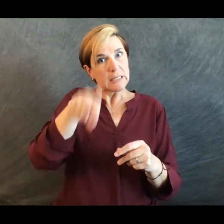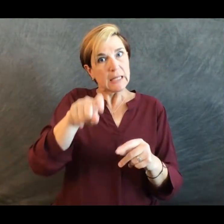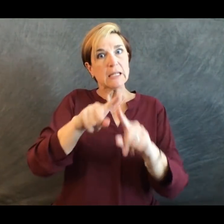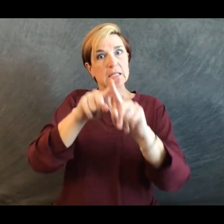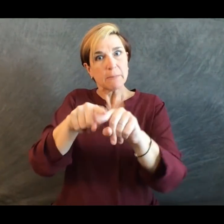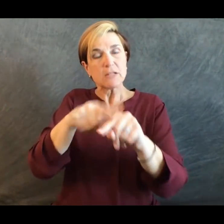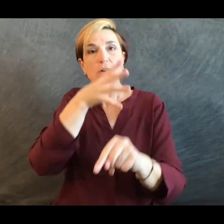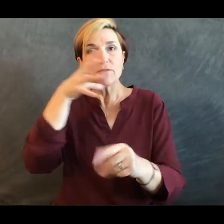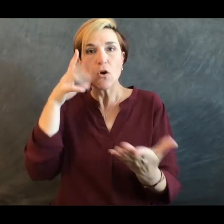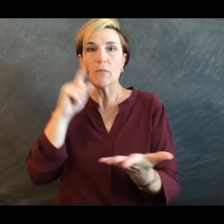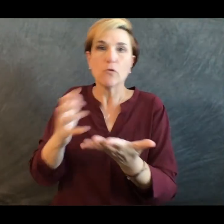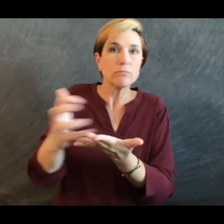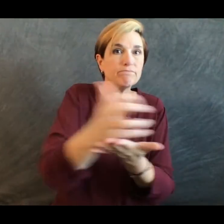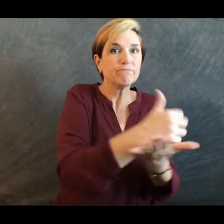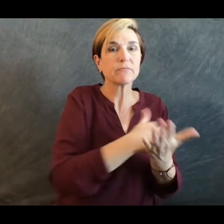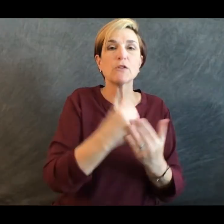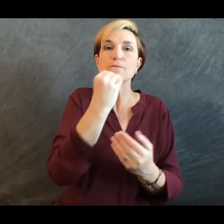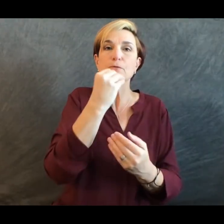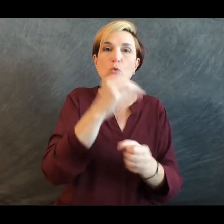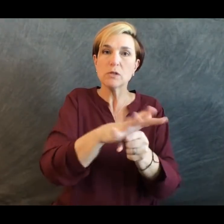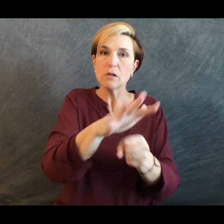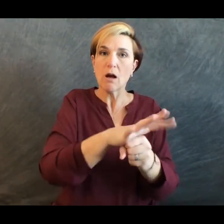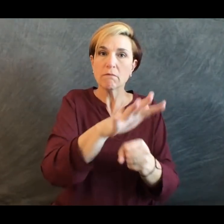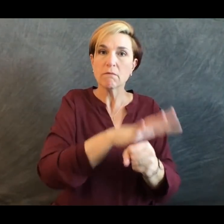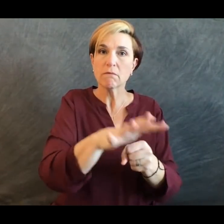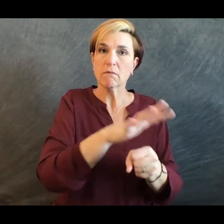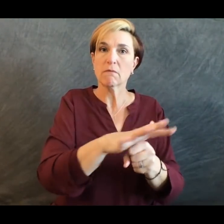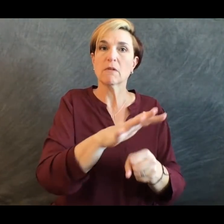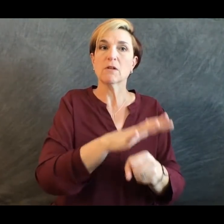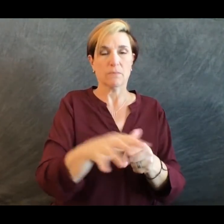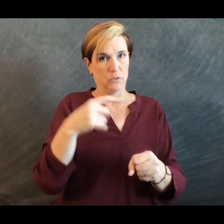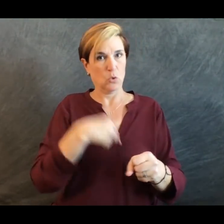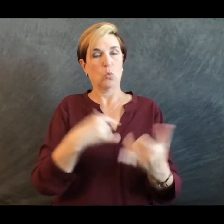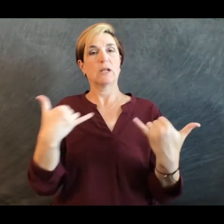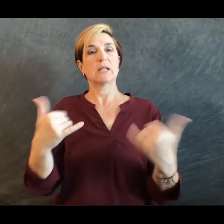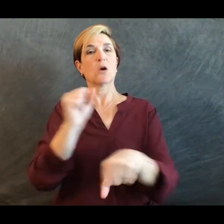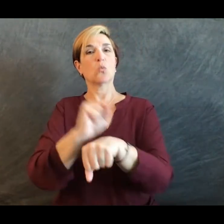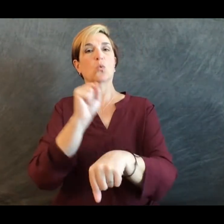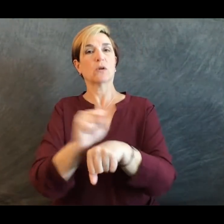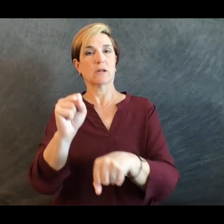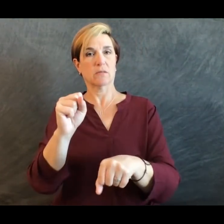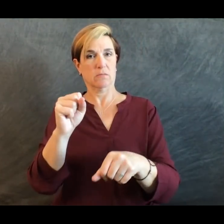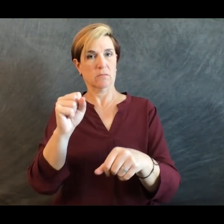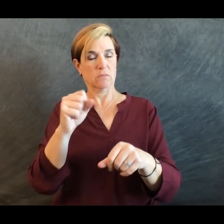make sure our food supply chain is sound and plentiful but we all know that that